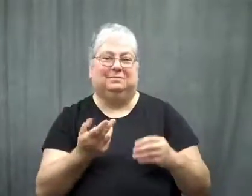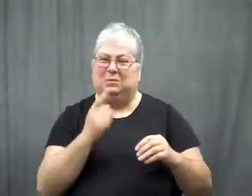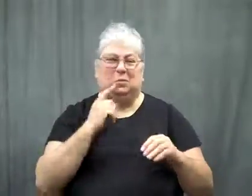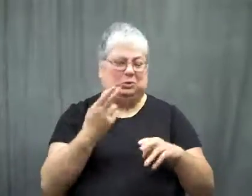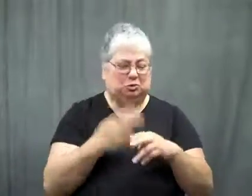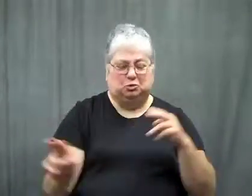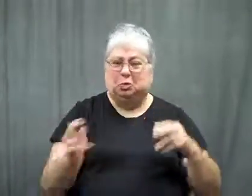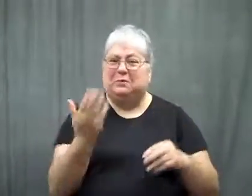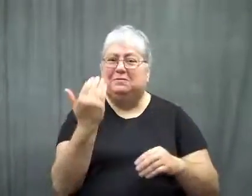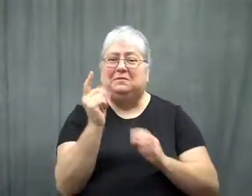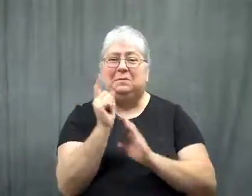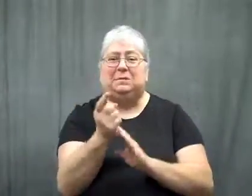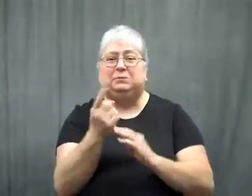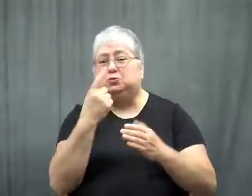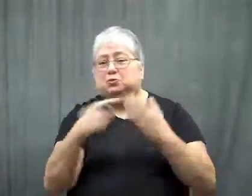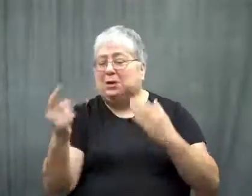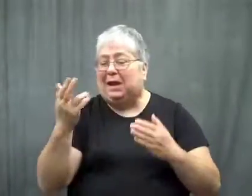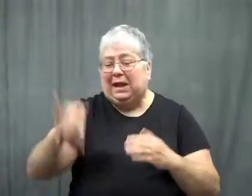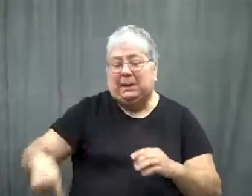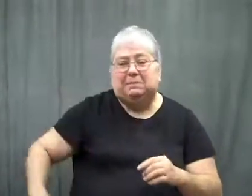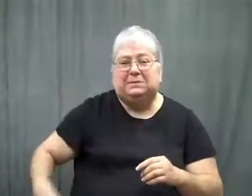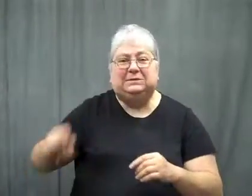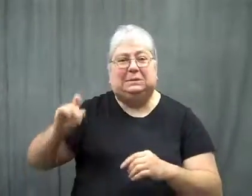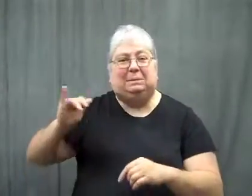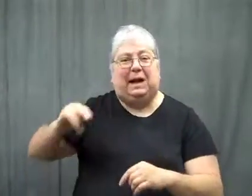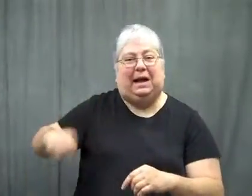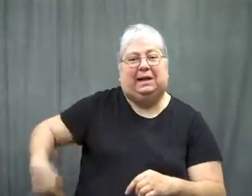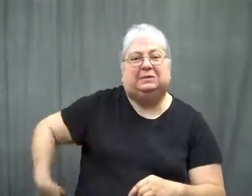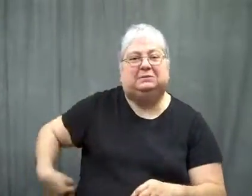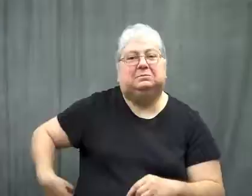It is very short, takes about 15 minutes to check your hips and spine.